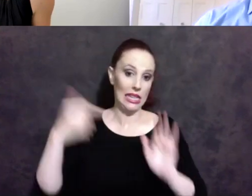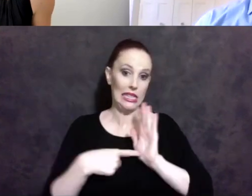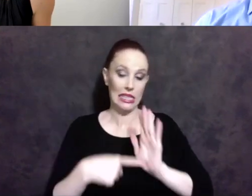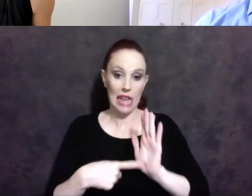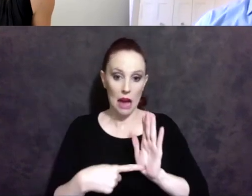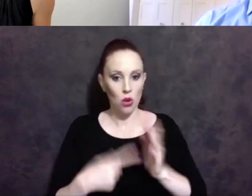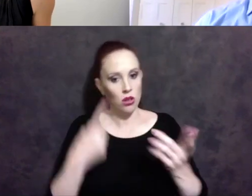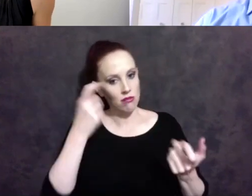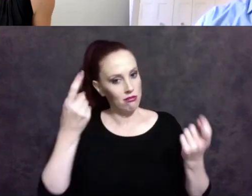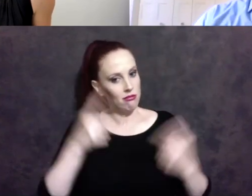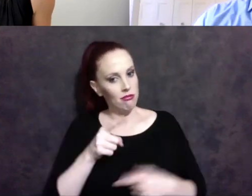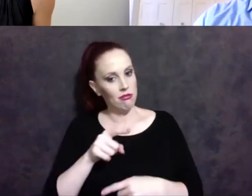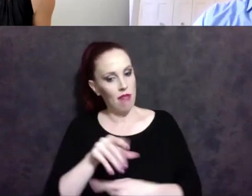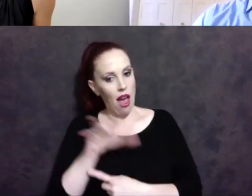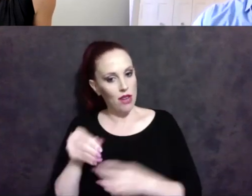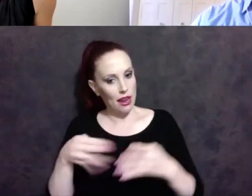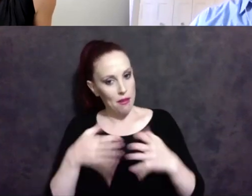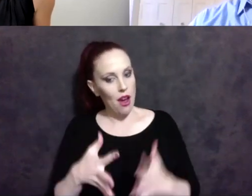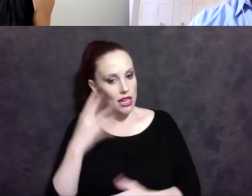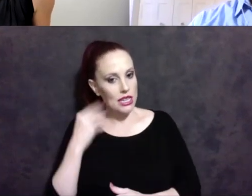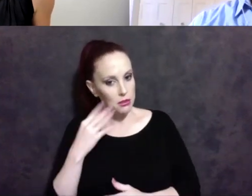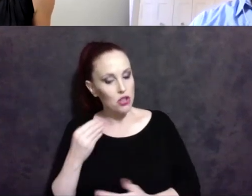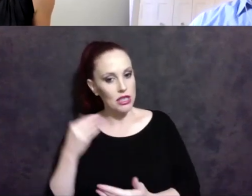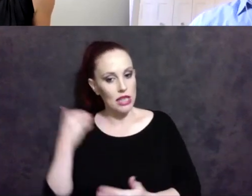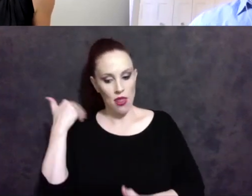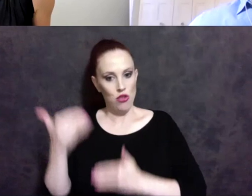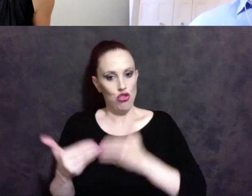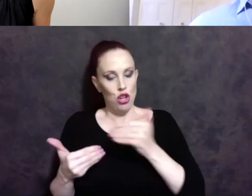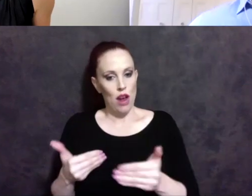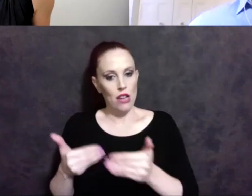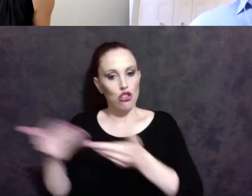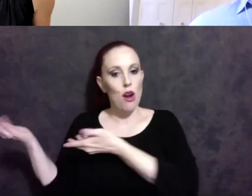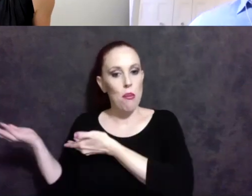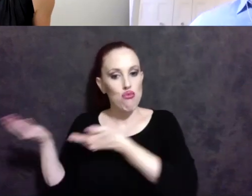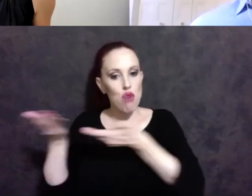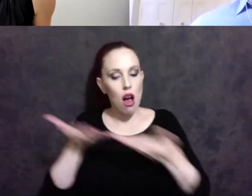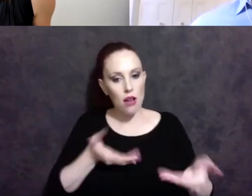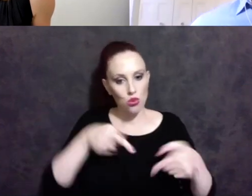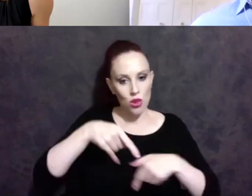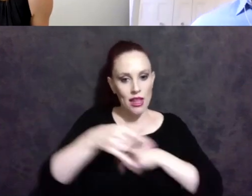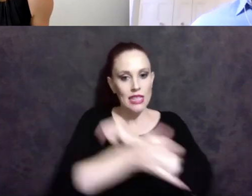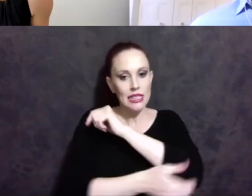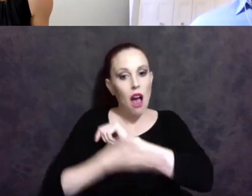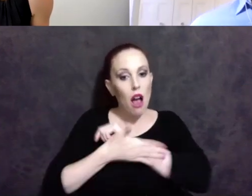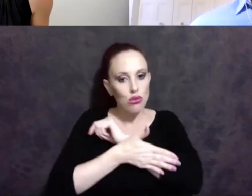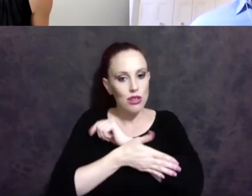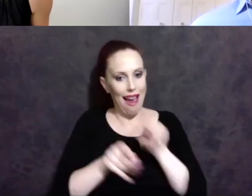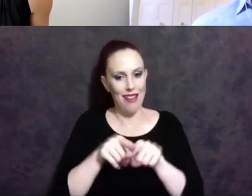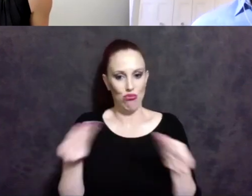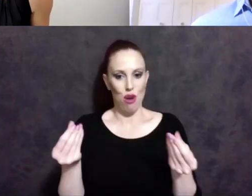American experience is the generation of people that were brought over as property and were